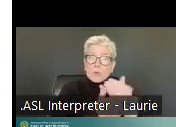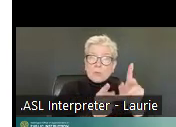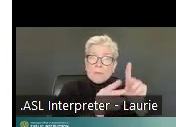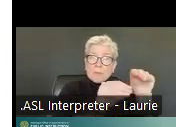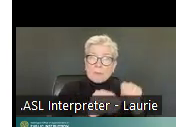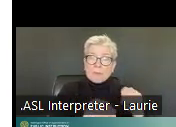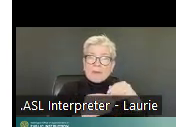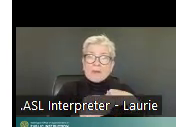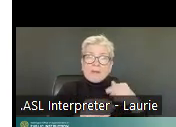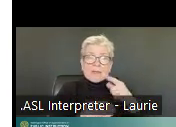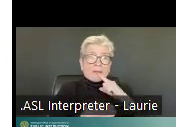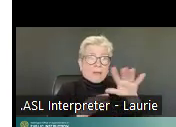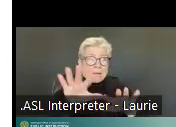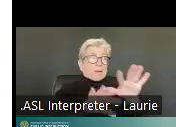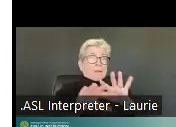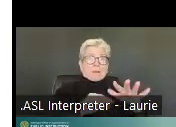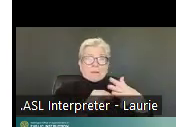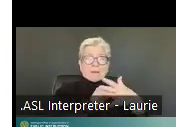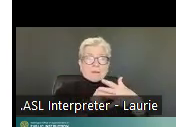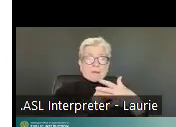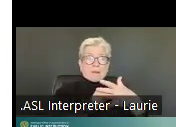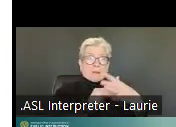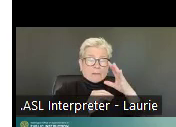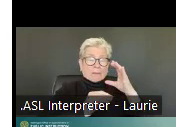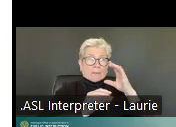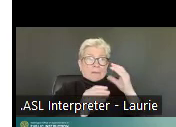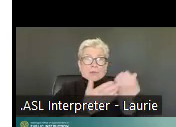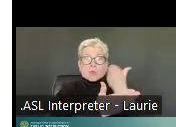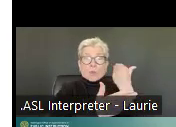It's foreign right? It by nature, it's going to be something completely foreign